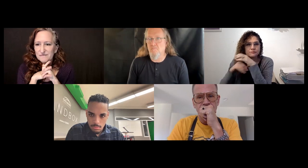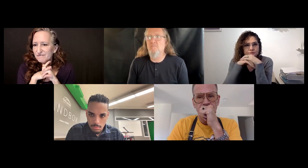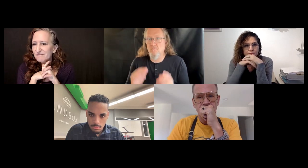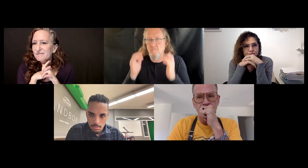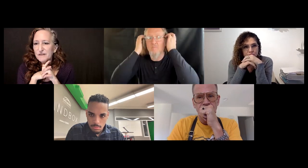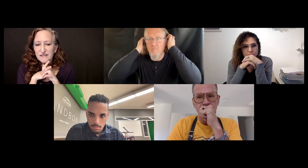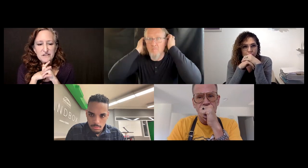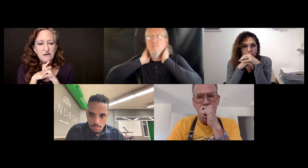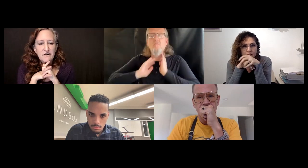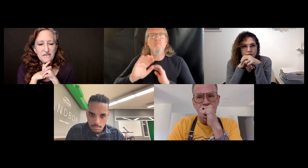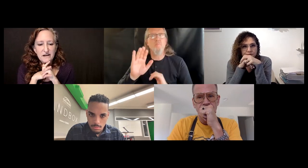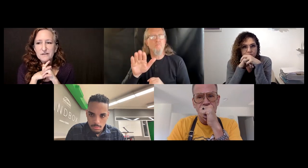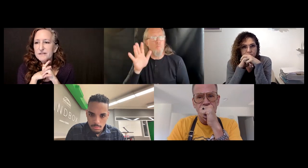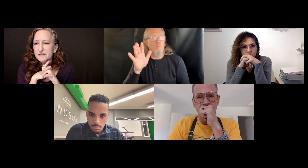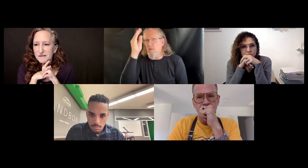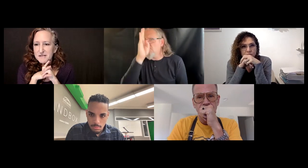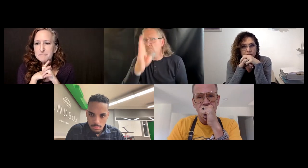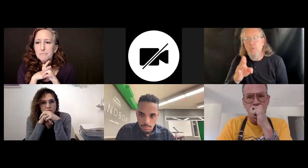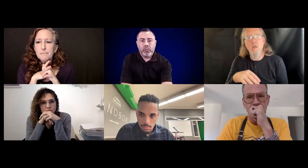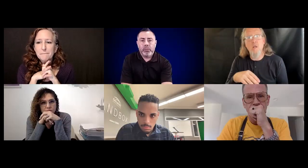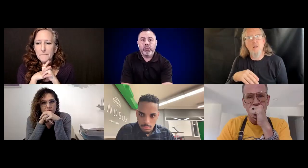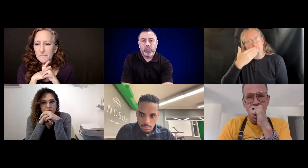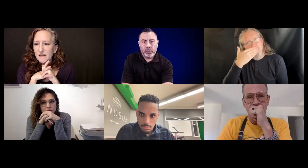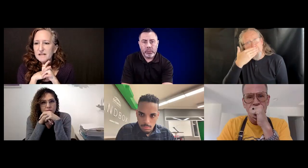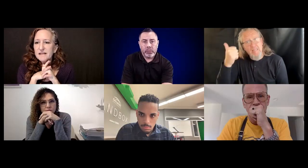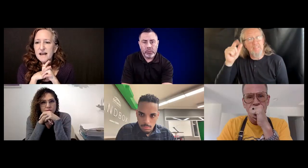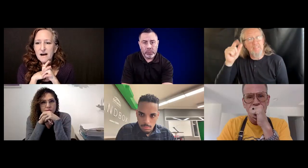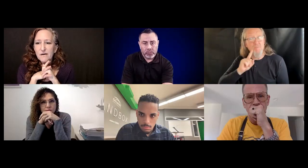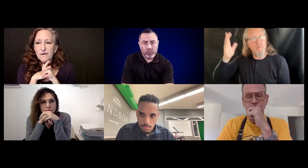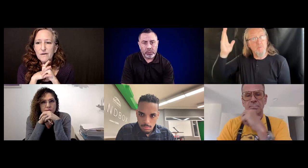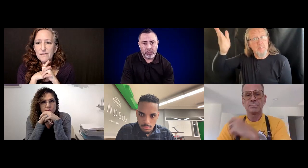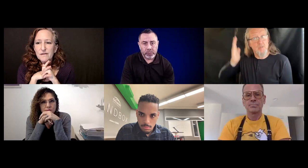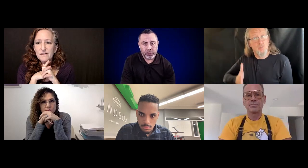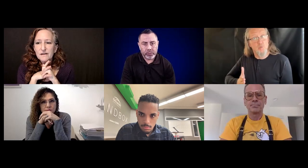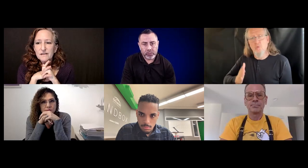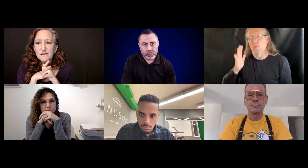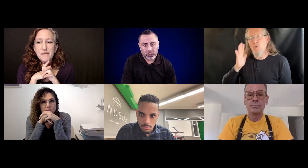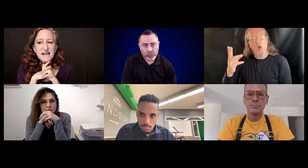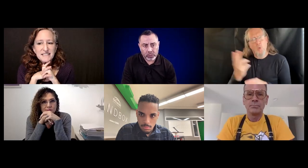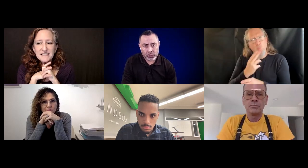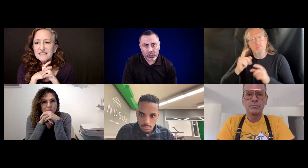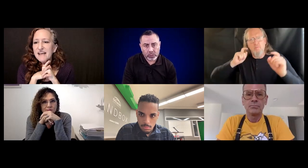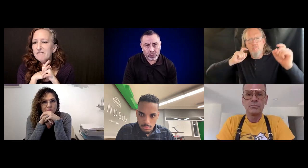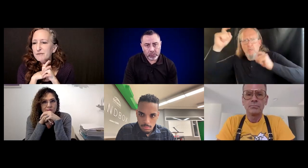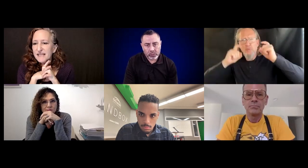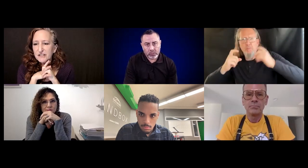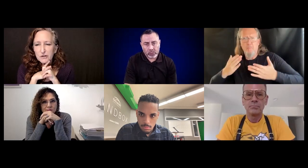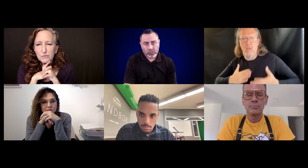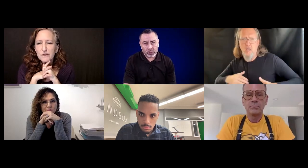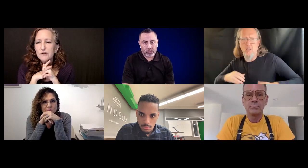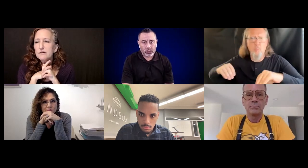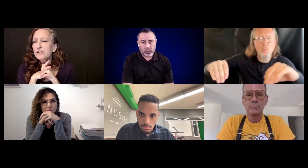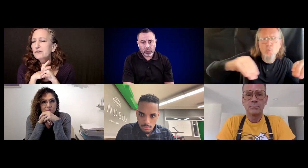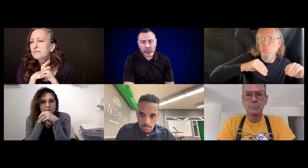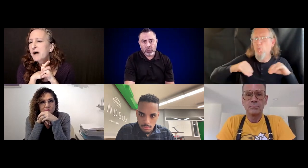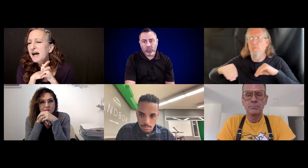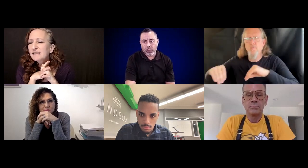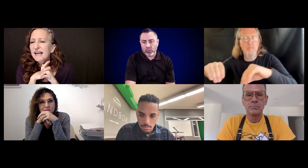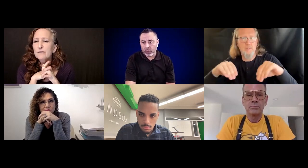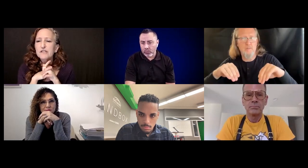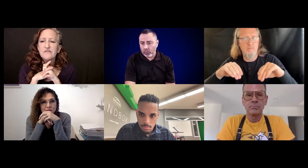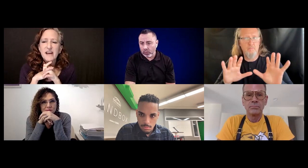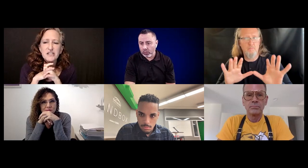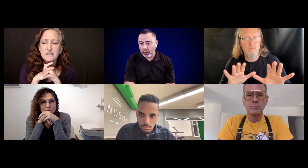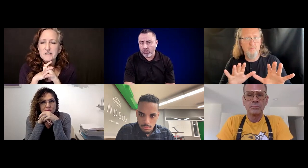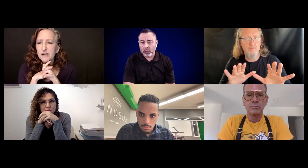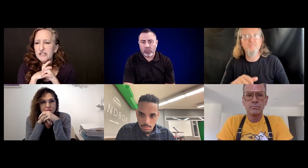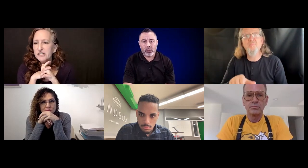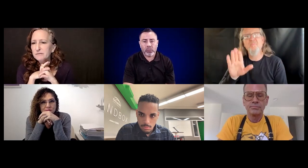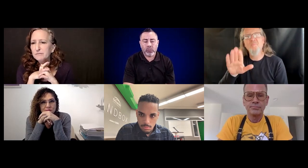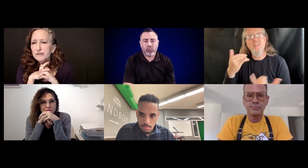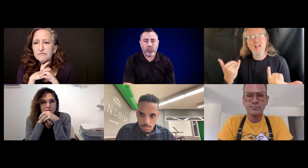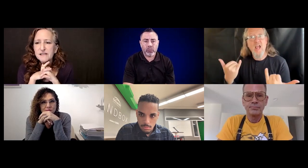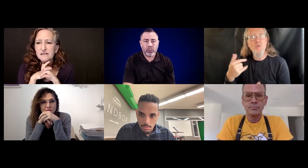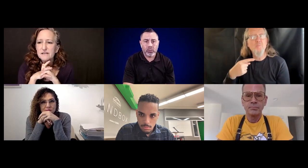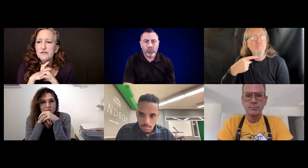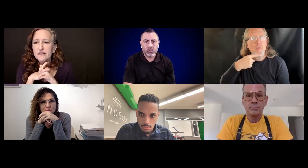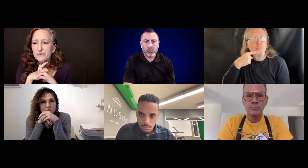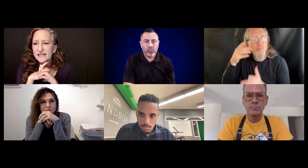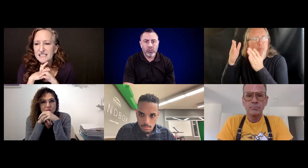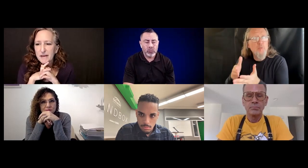So these are our values. Now, the best deaf presenter will use body language, facial expression, movement, using 3D space.